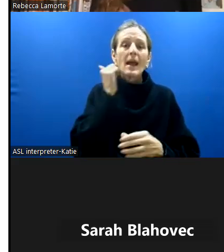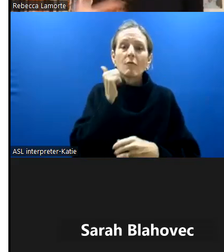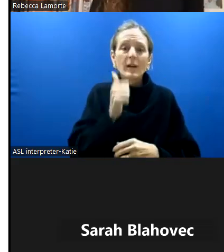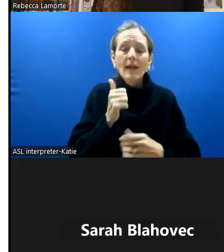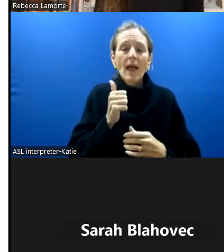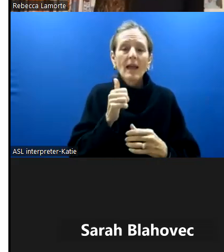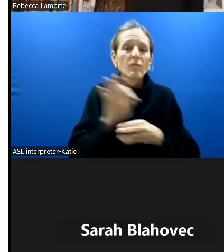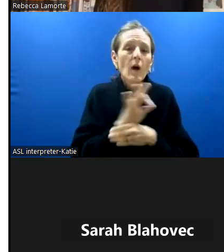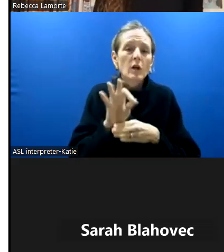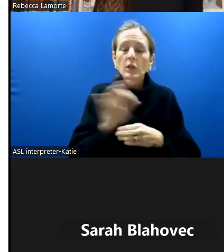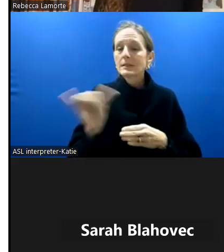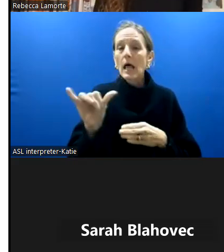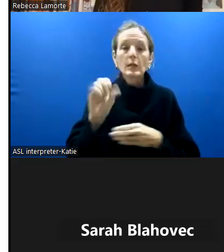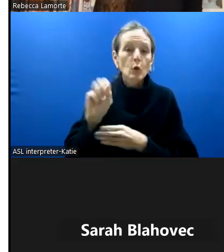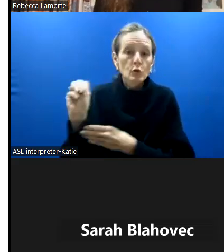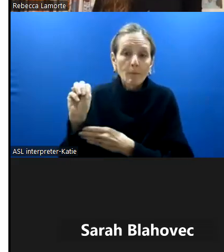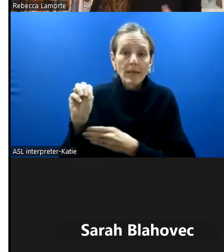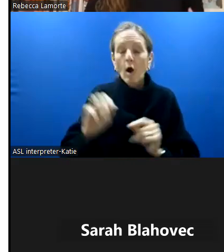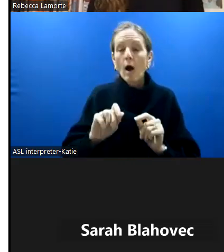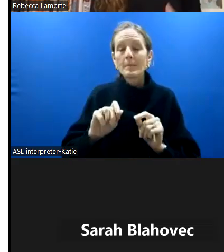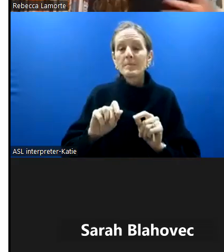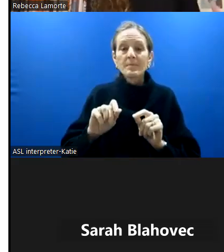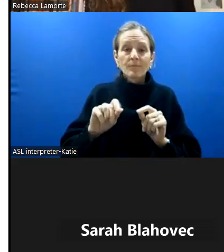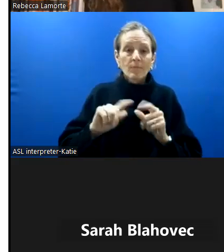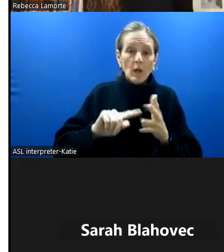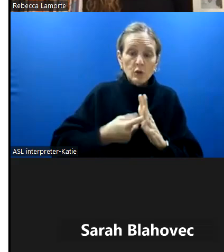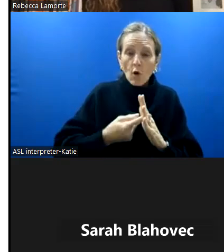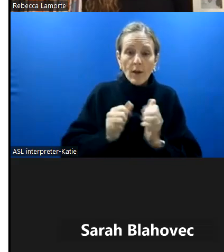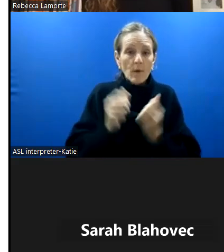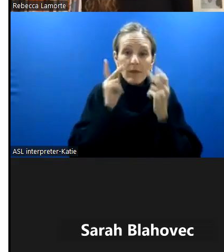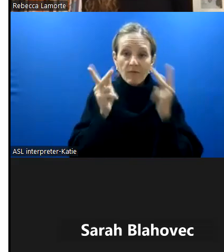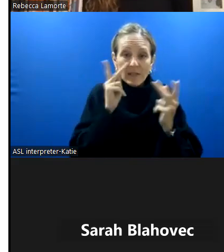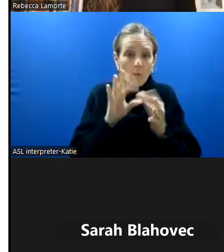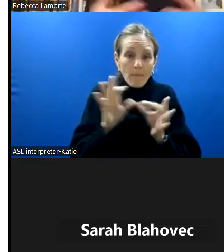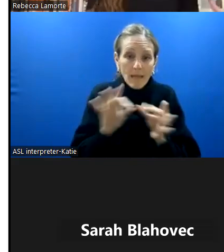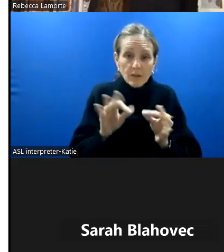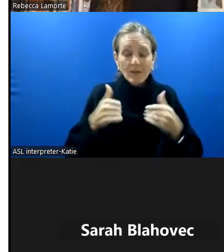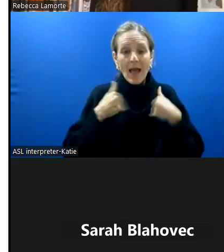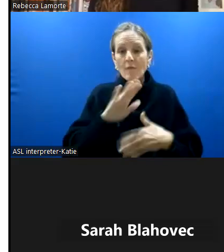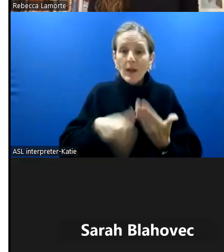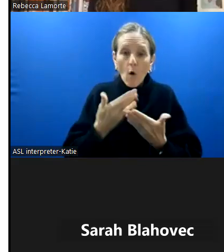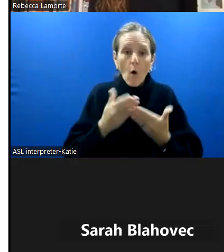opening with a visual description like I did at events, putting alt text on your images. So many different tools.